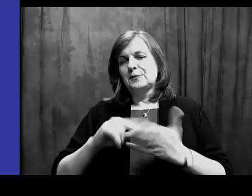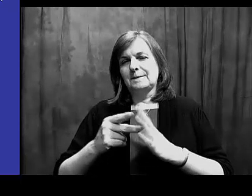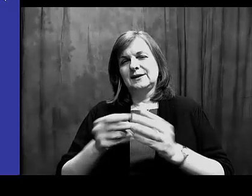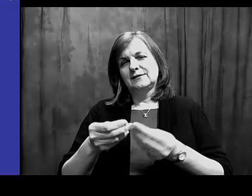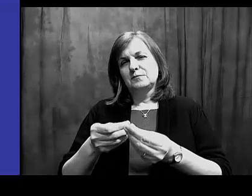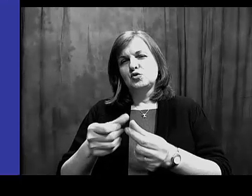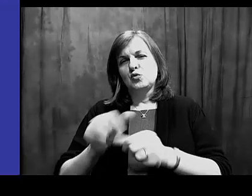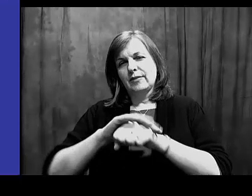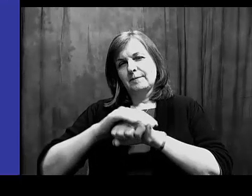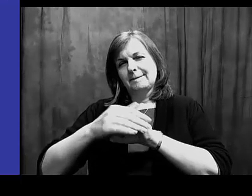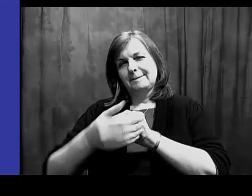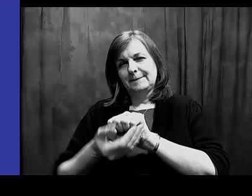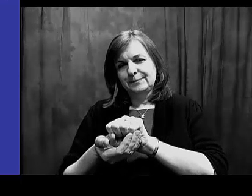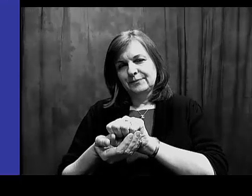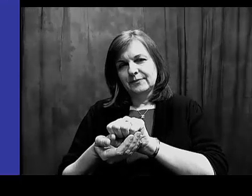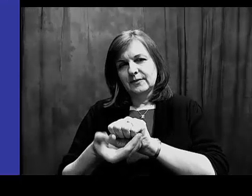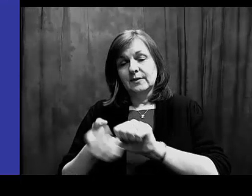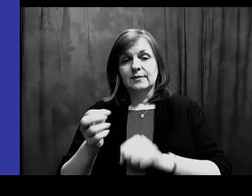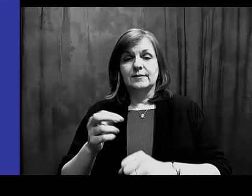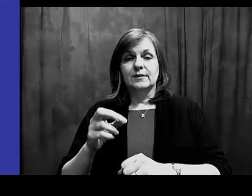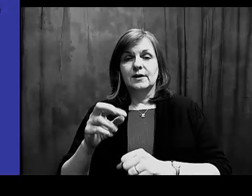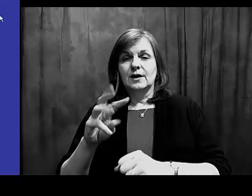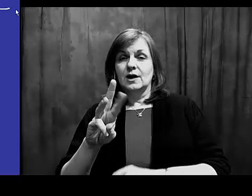the same as smooth